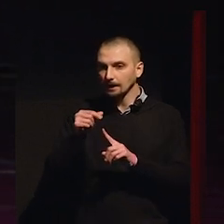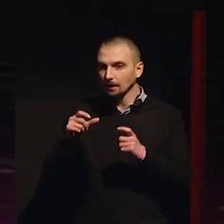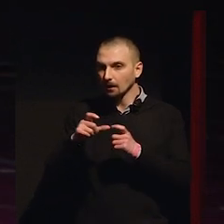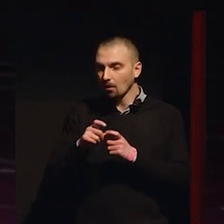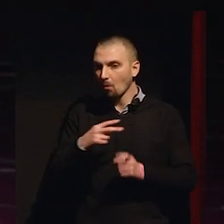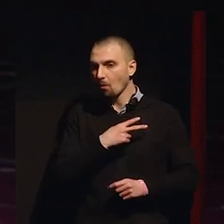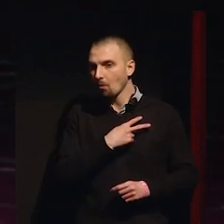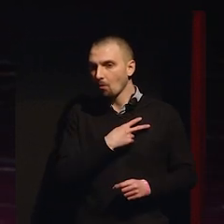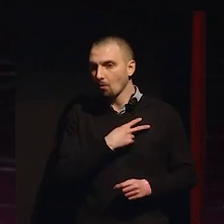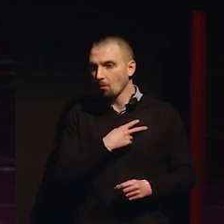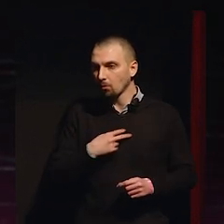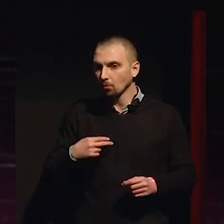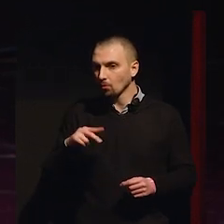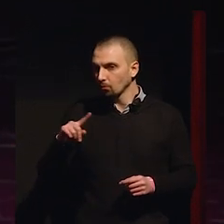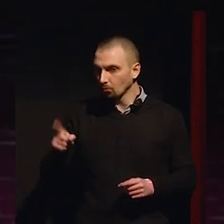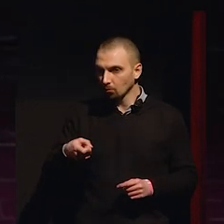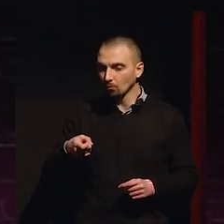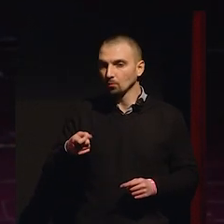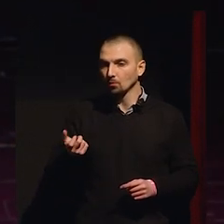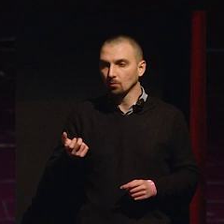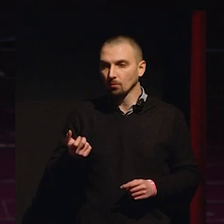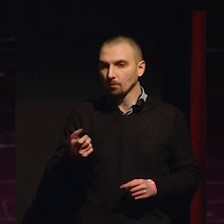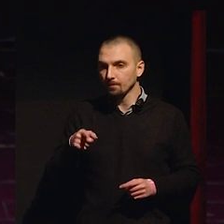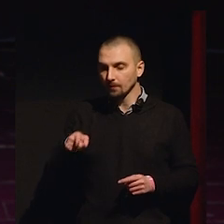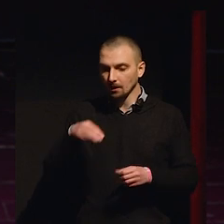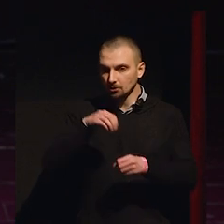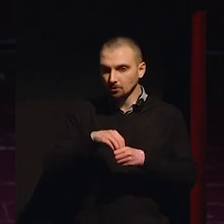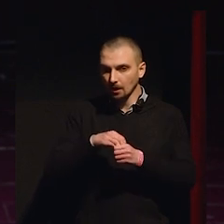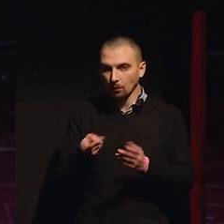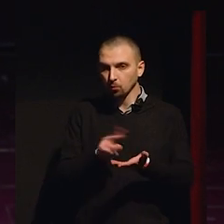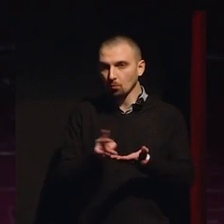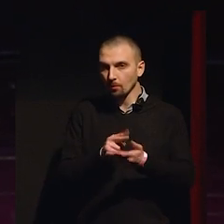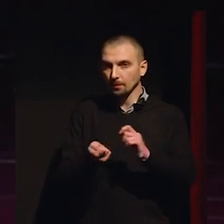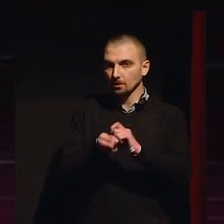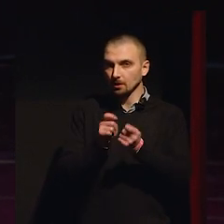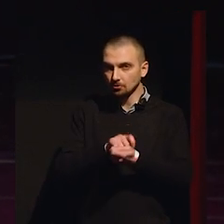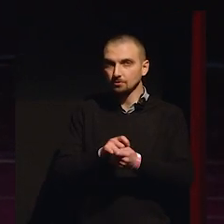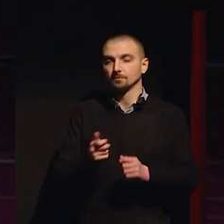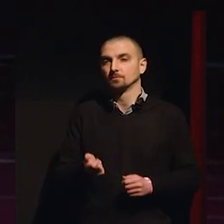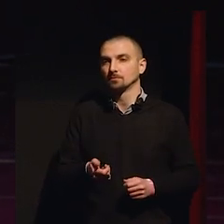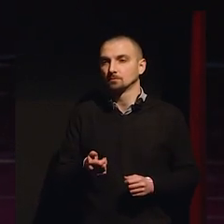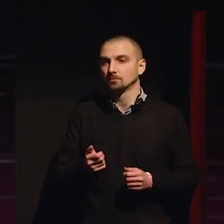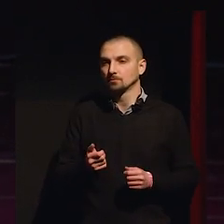starting from the 500T bus. We turned it into a library, and went to further villages and neighborhoods.